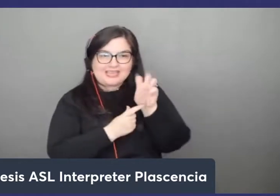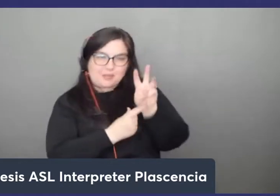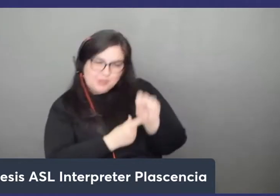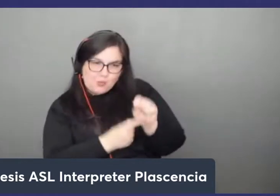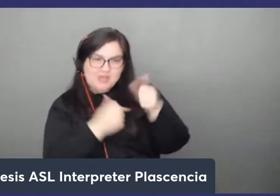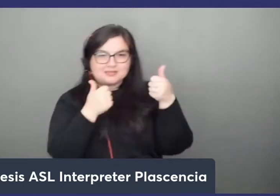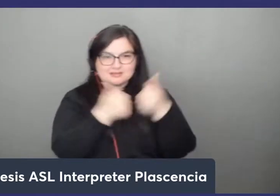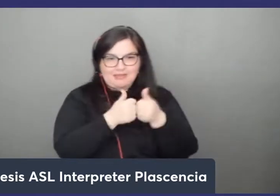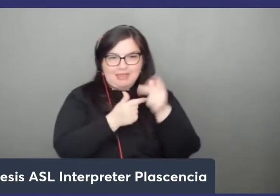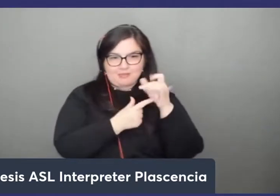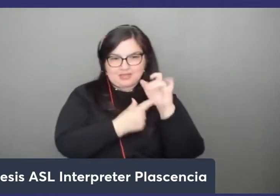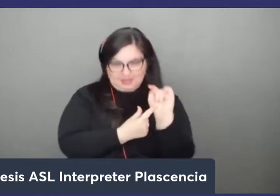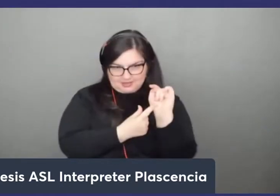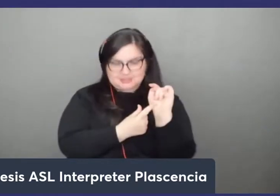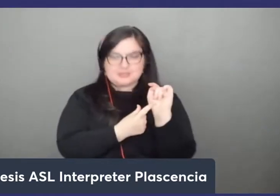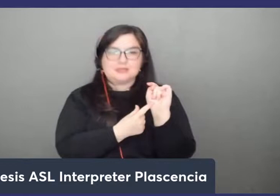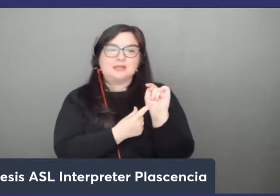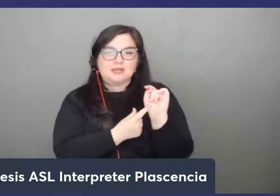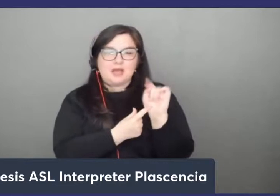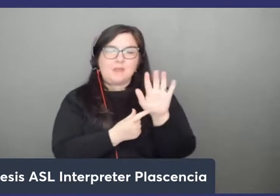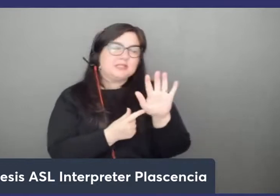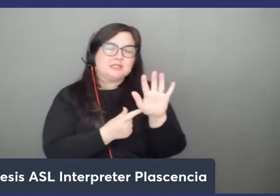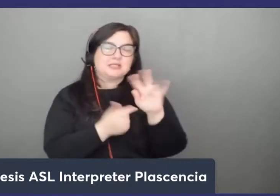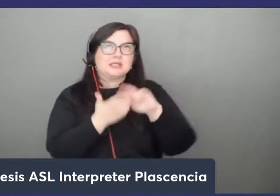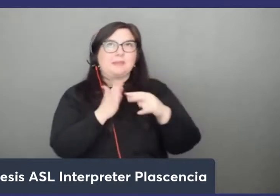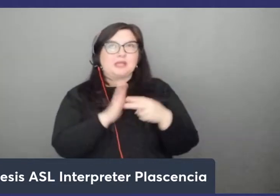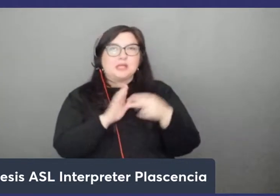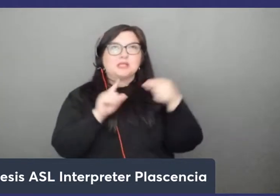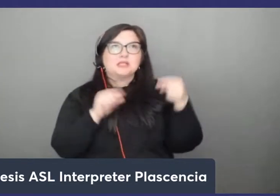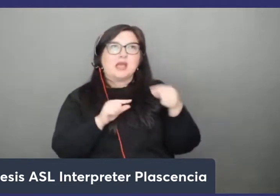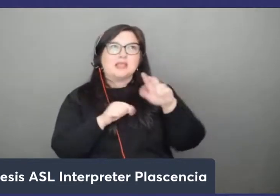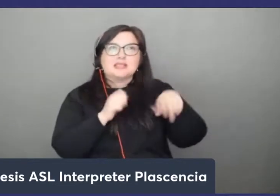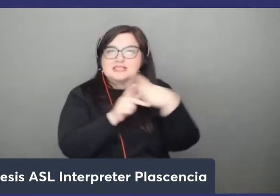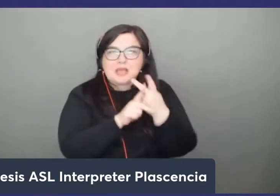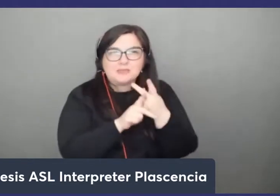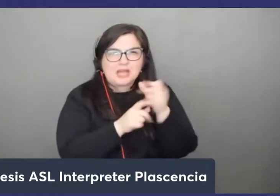is that essentially this is some type of software or plugin